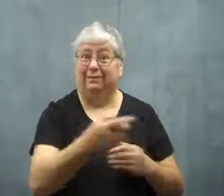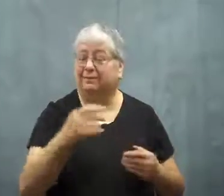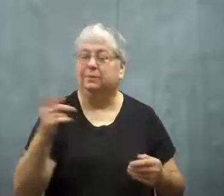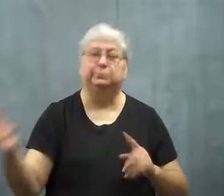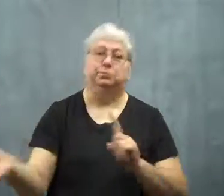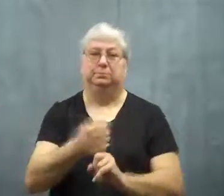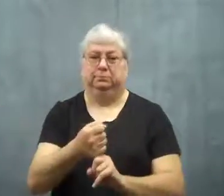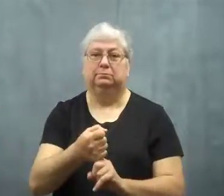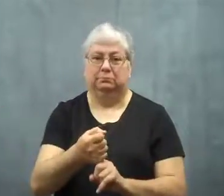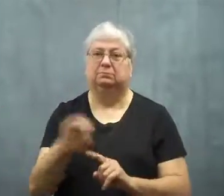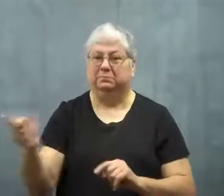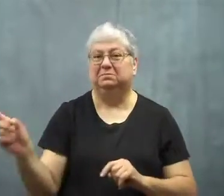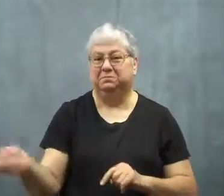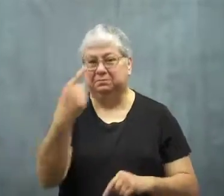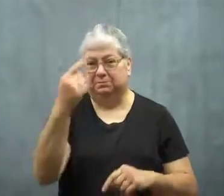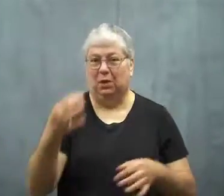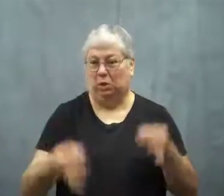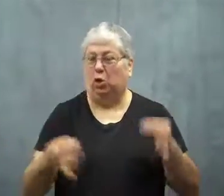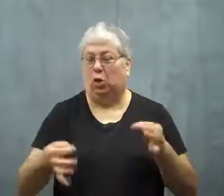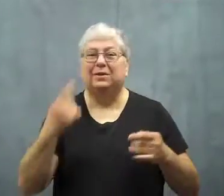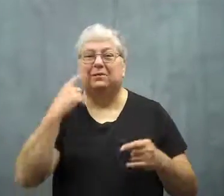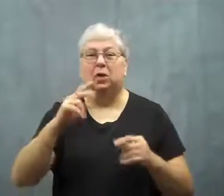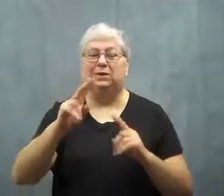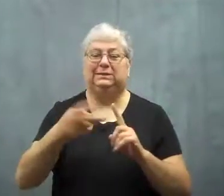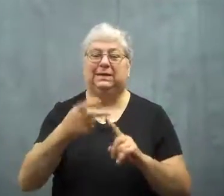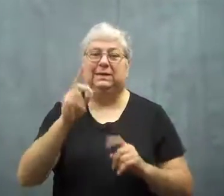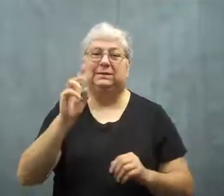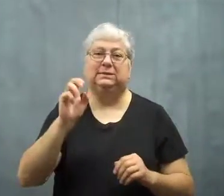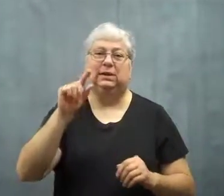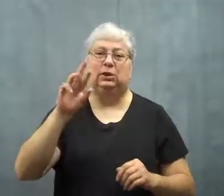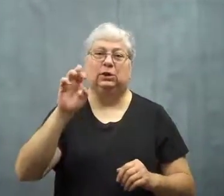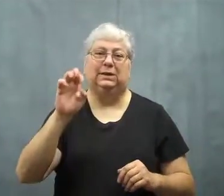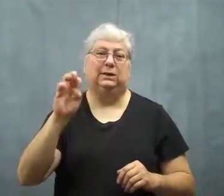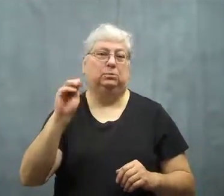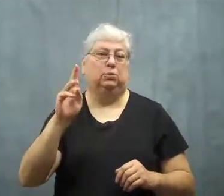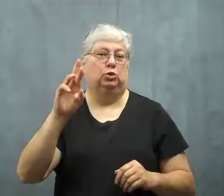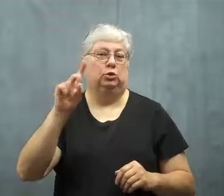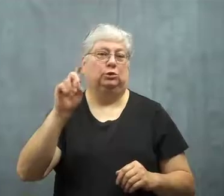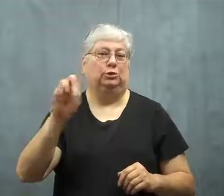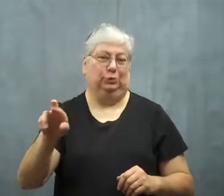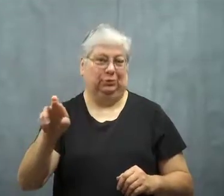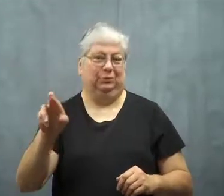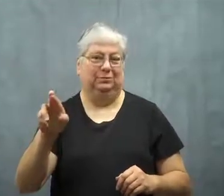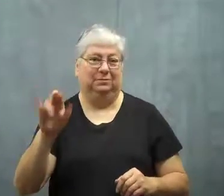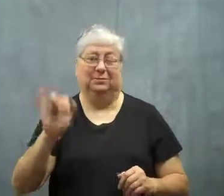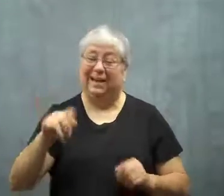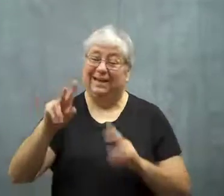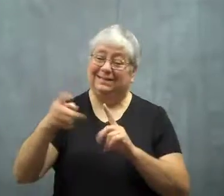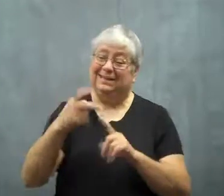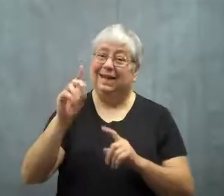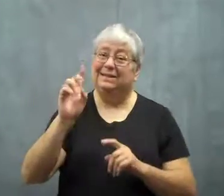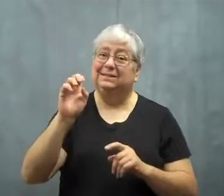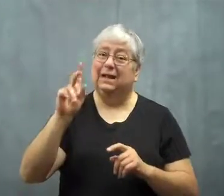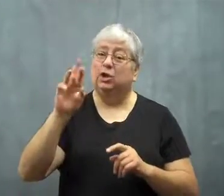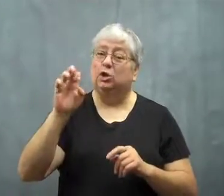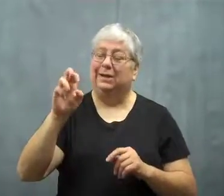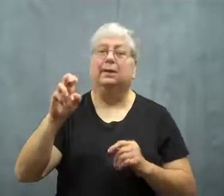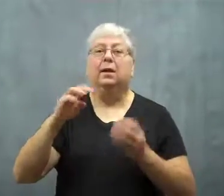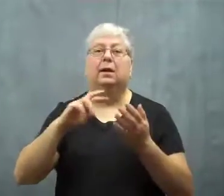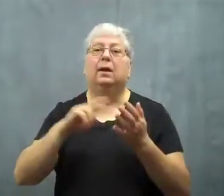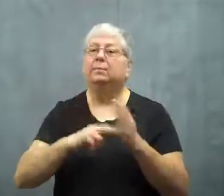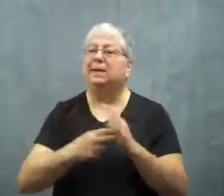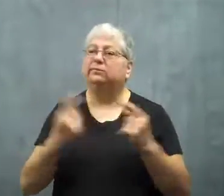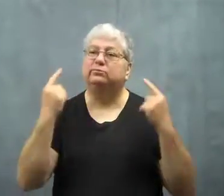was arrested and charged with second degree murder.